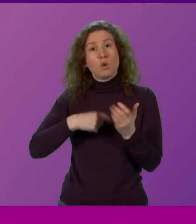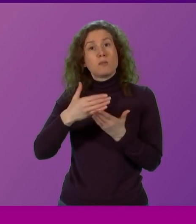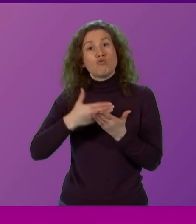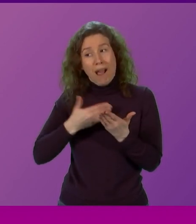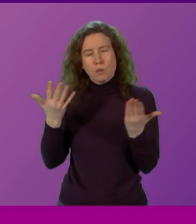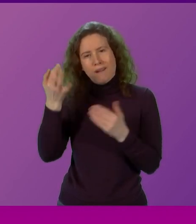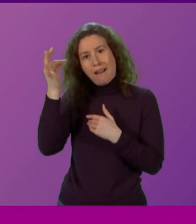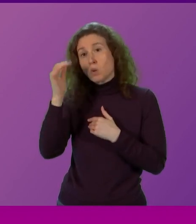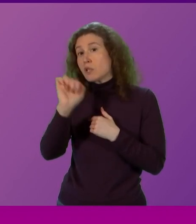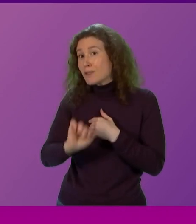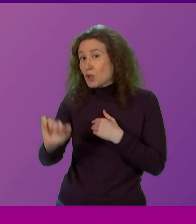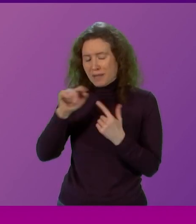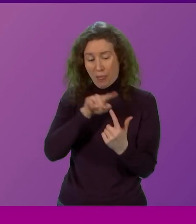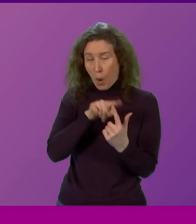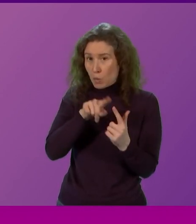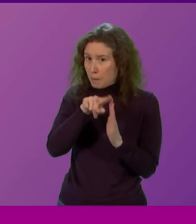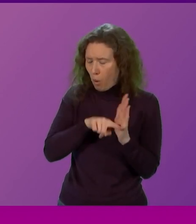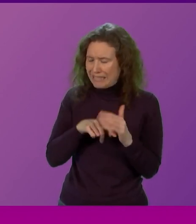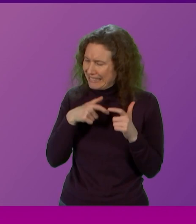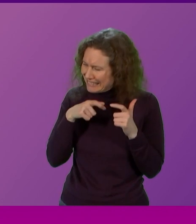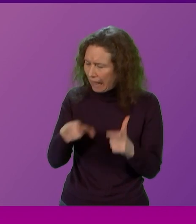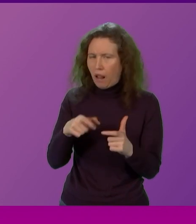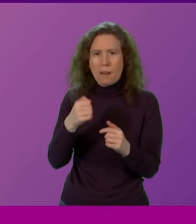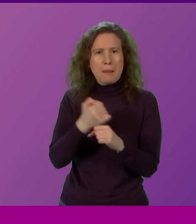The report said that the policies “continue to exacerbate child poverty.”